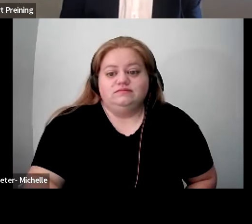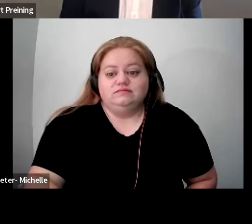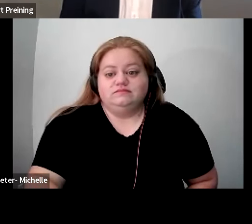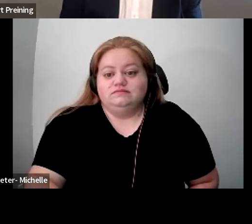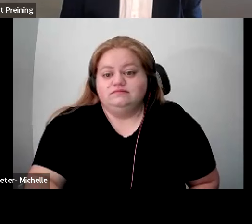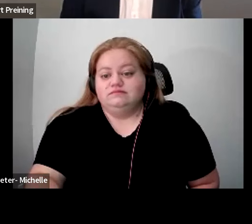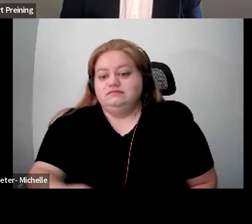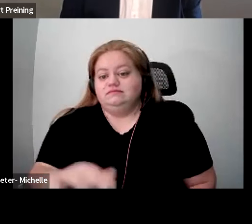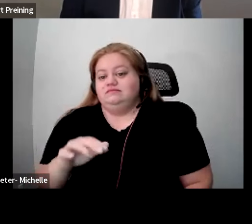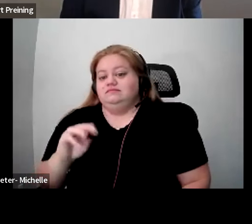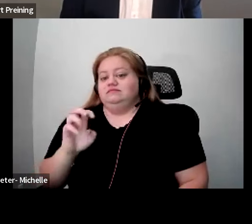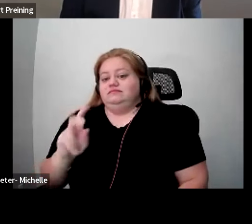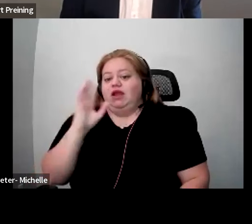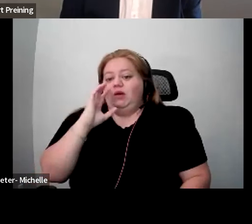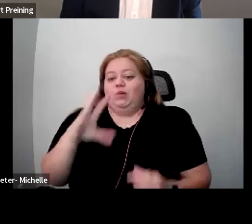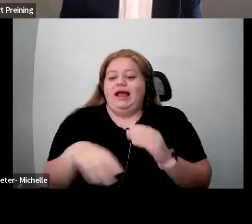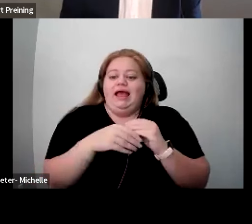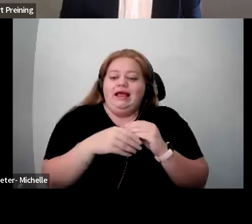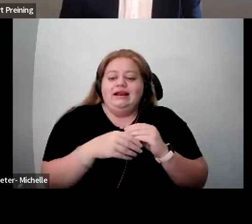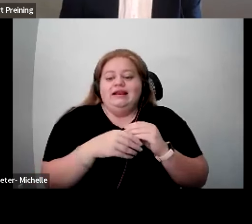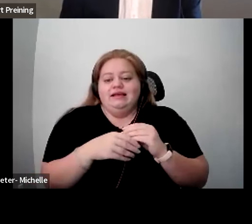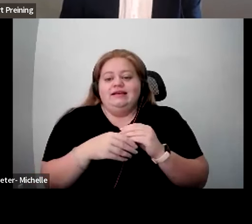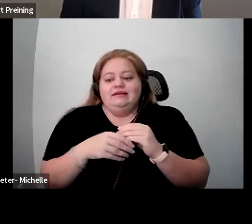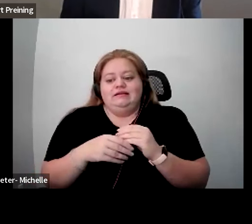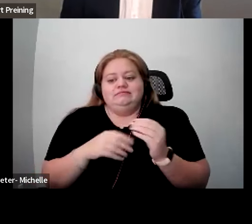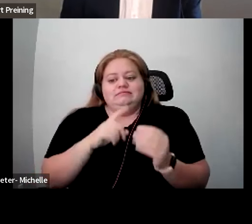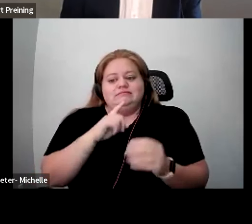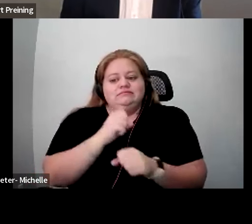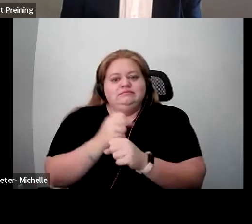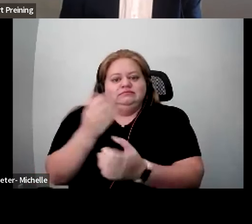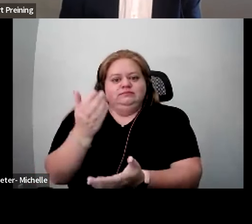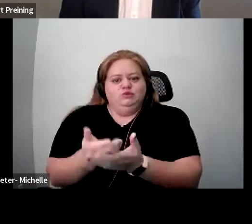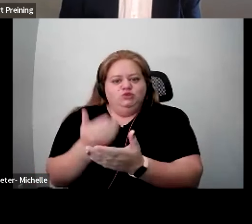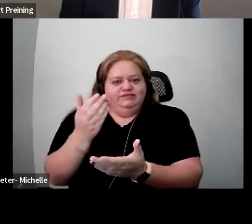add to that is that it's also-- it's a proven method, just simply